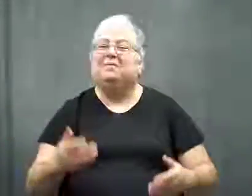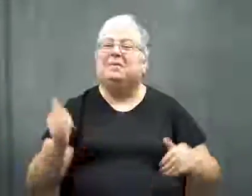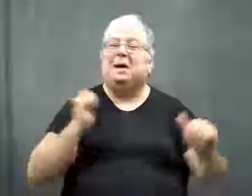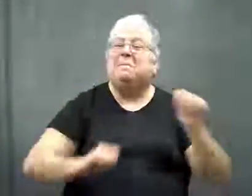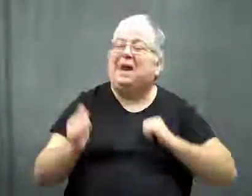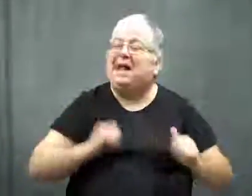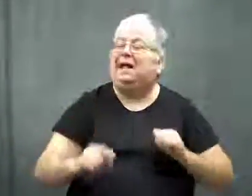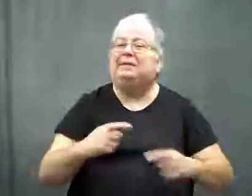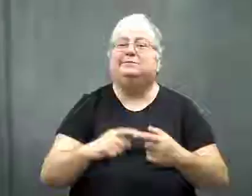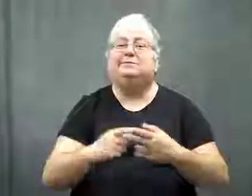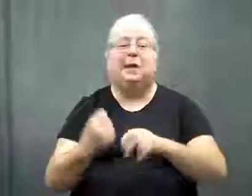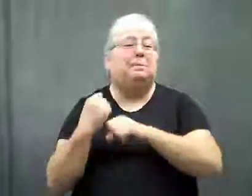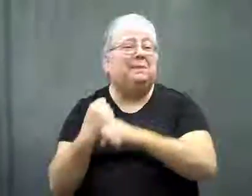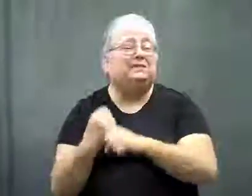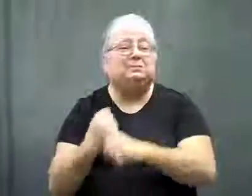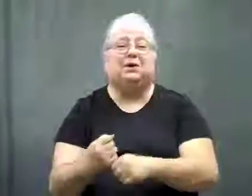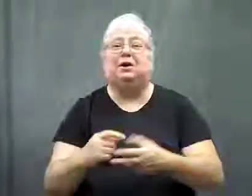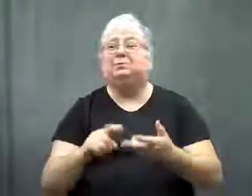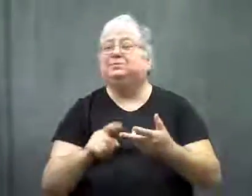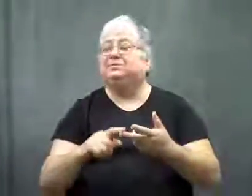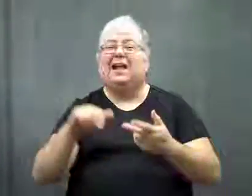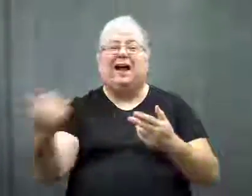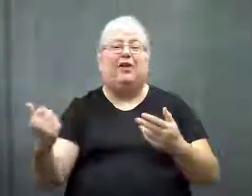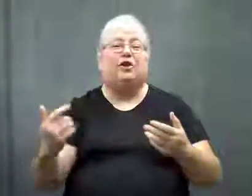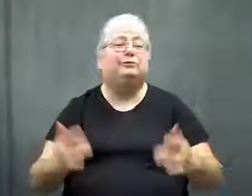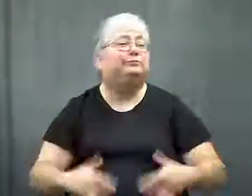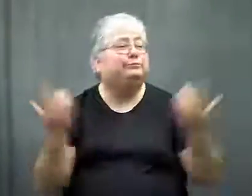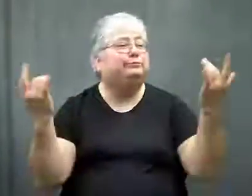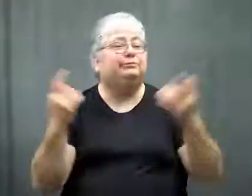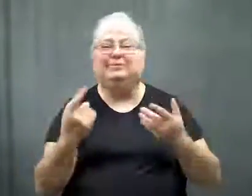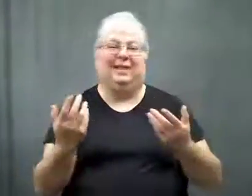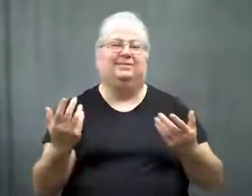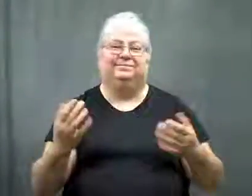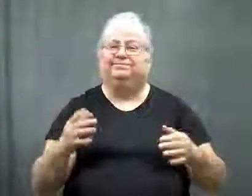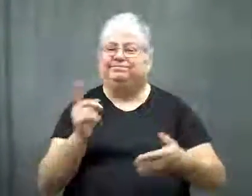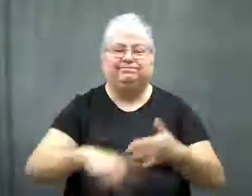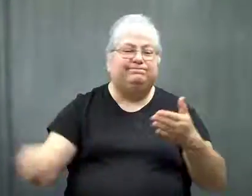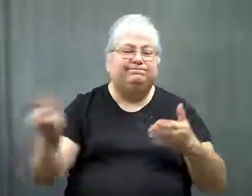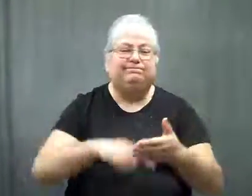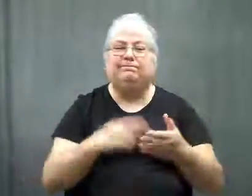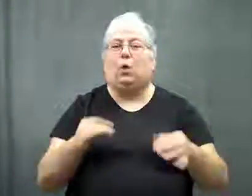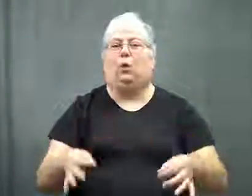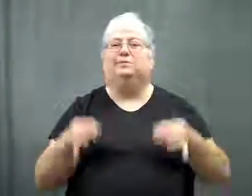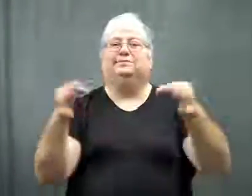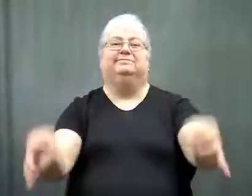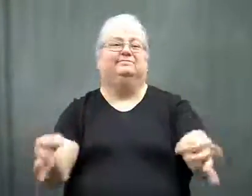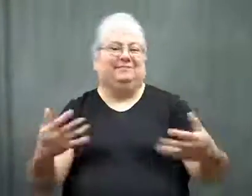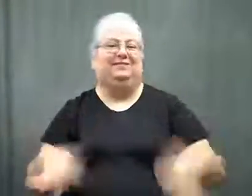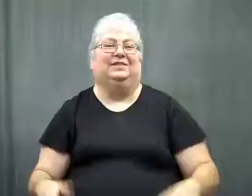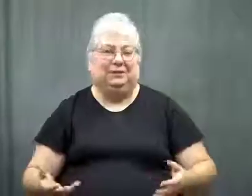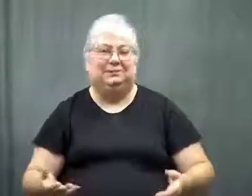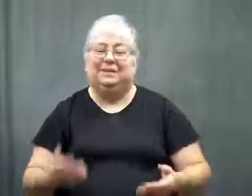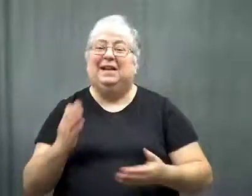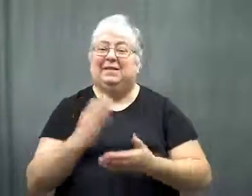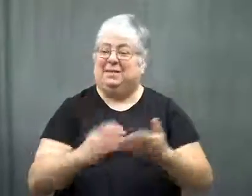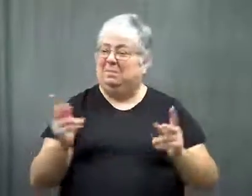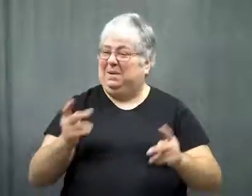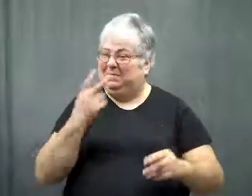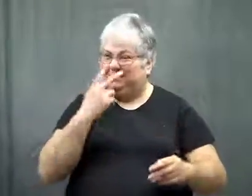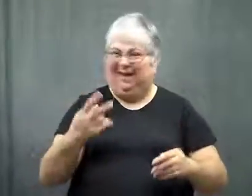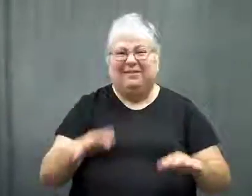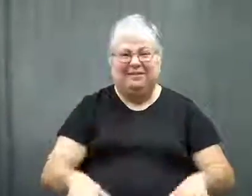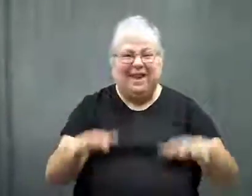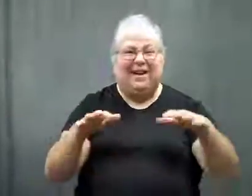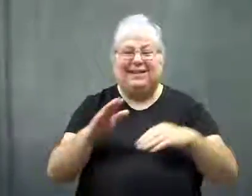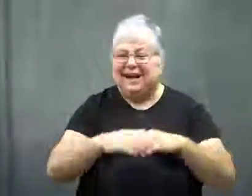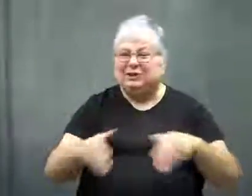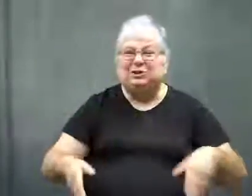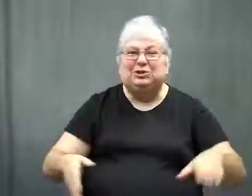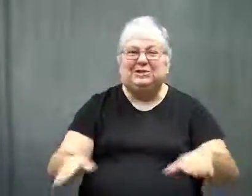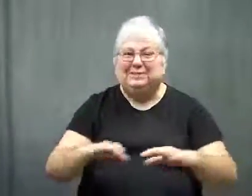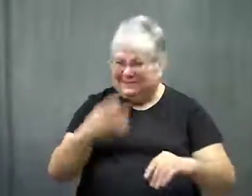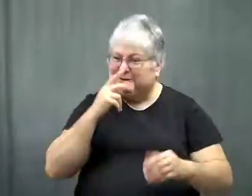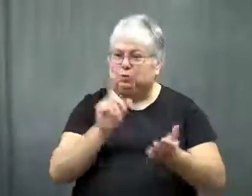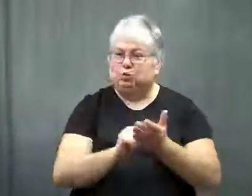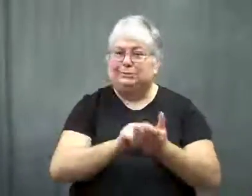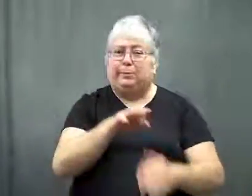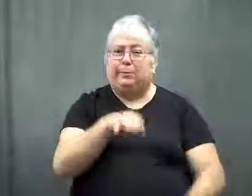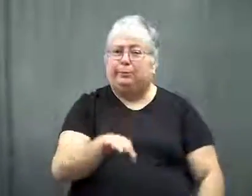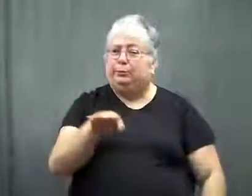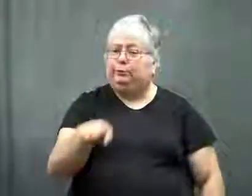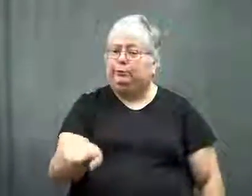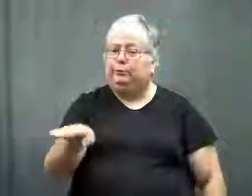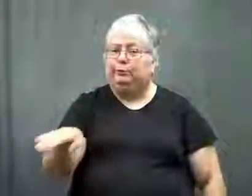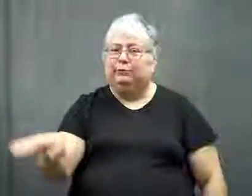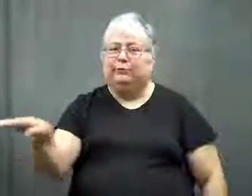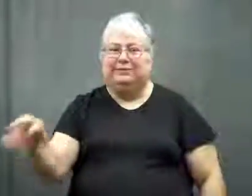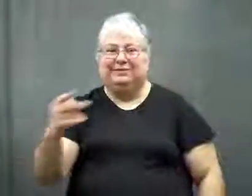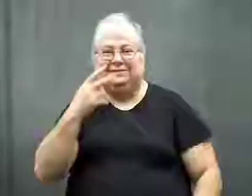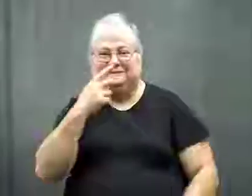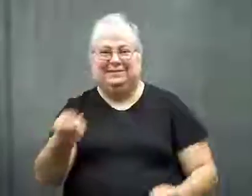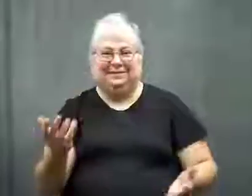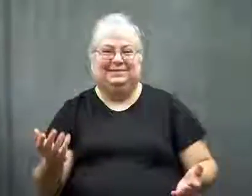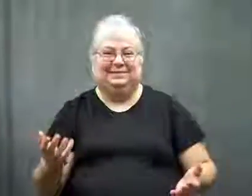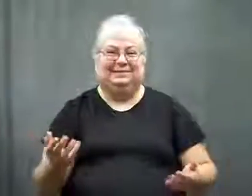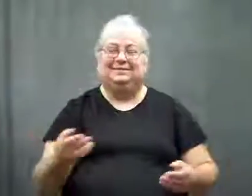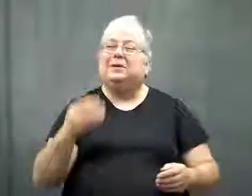Plays, baseball games and other events were cancelled or postponed.